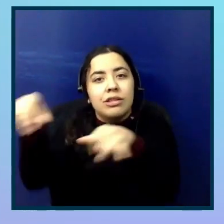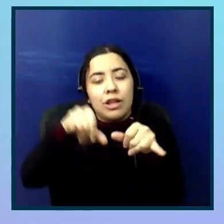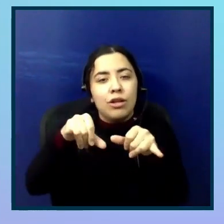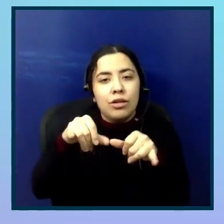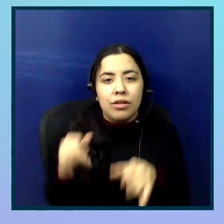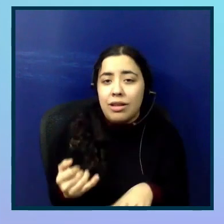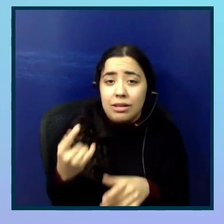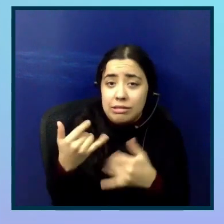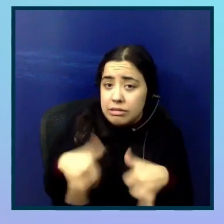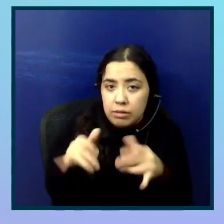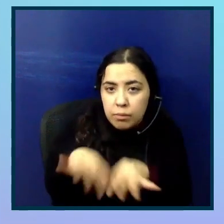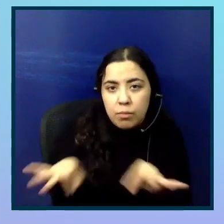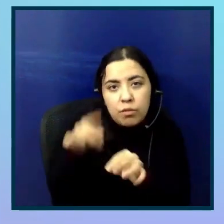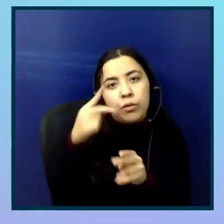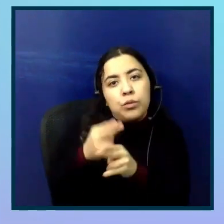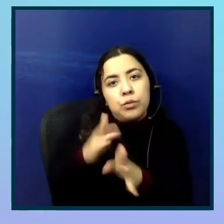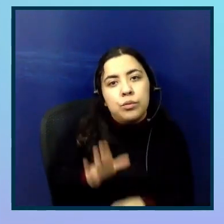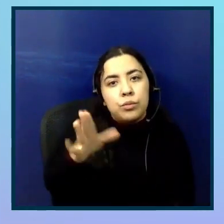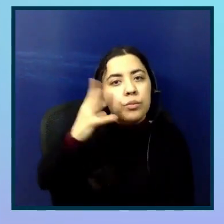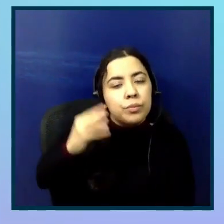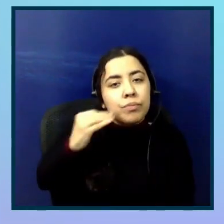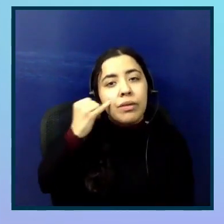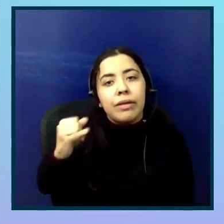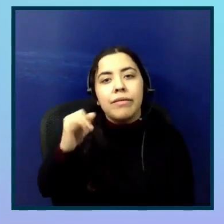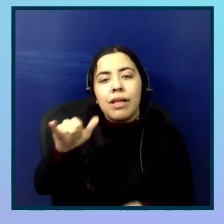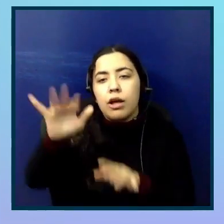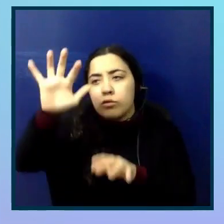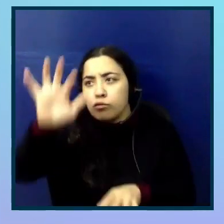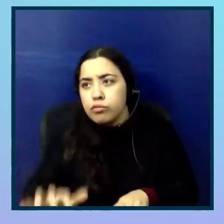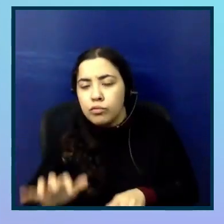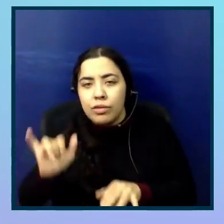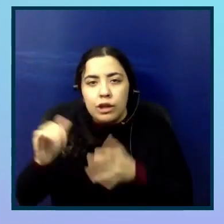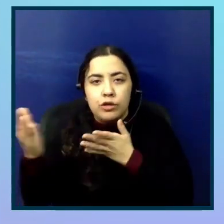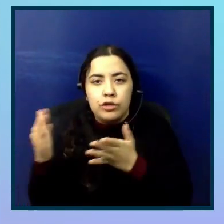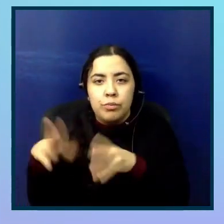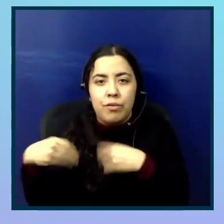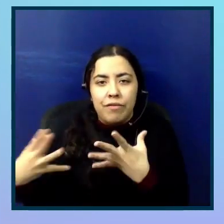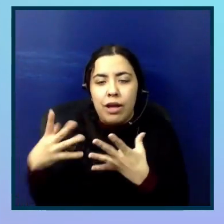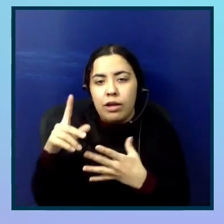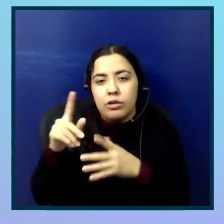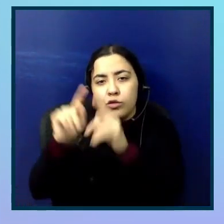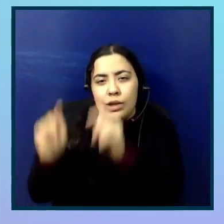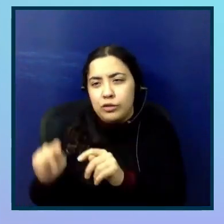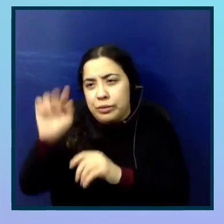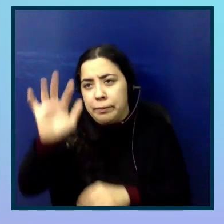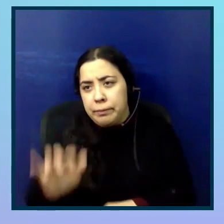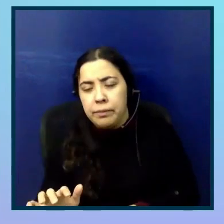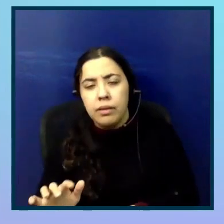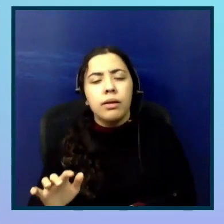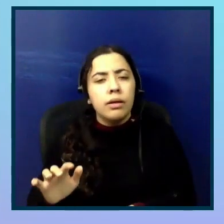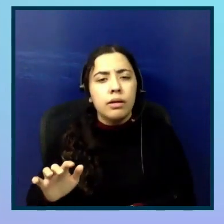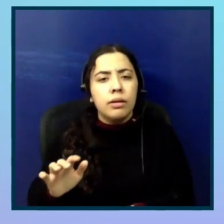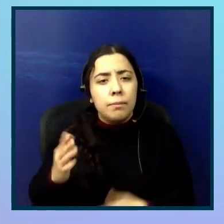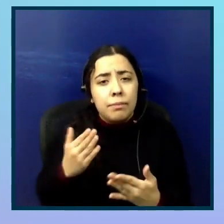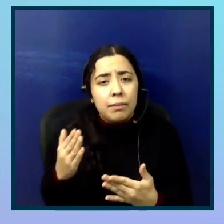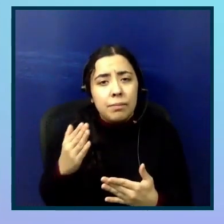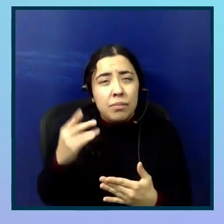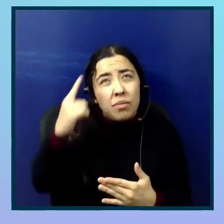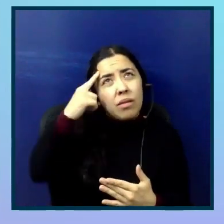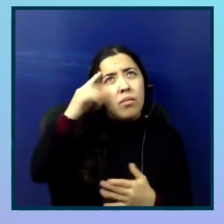of what we're like, if you just looked at it in theory, maybe it's not critical, but once you start talking to users at understanding how they would use your feature,